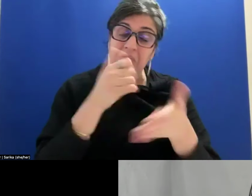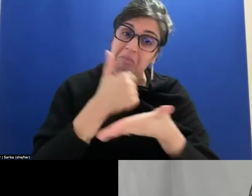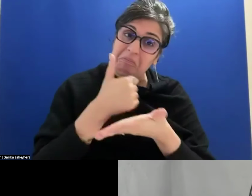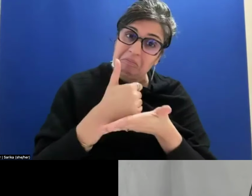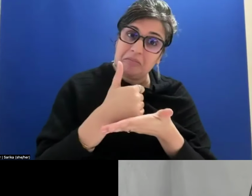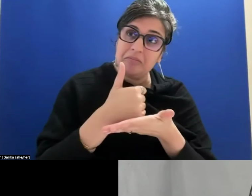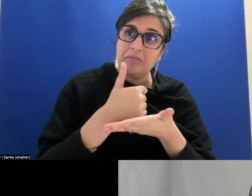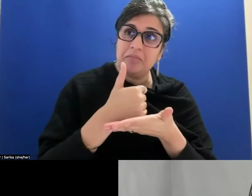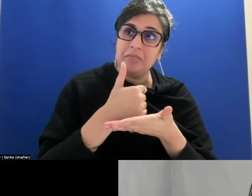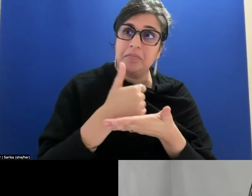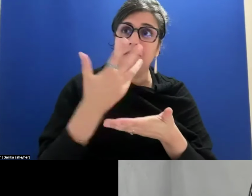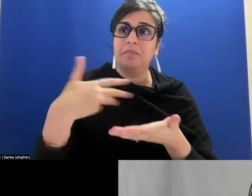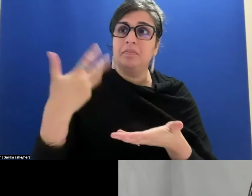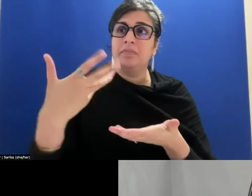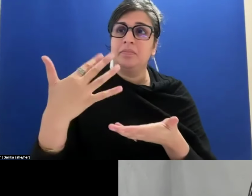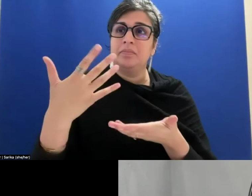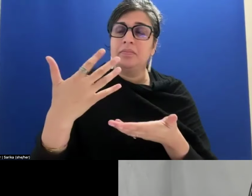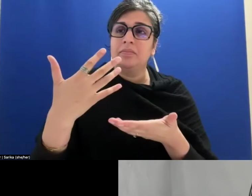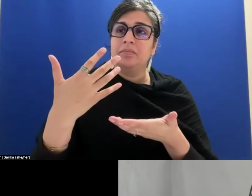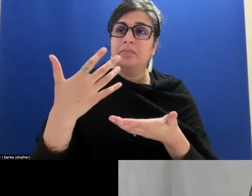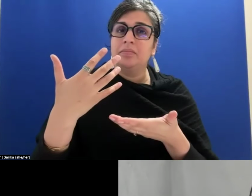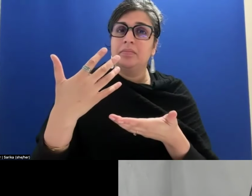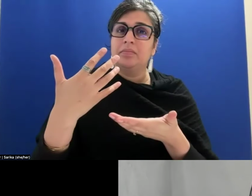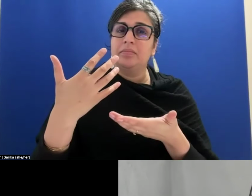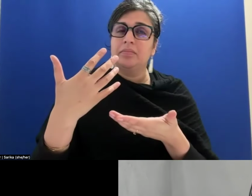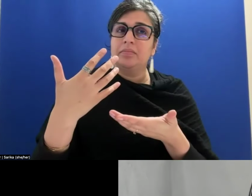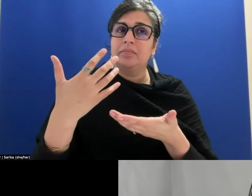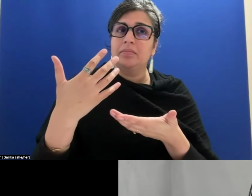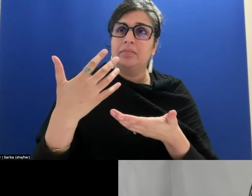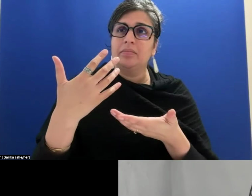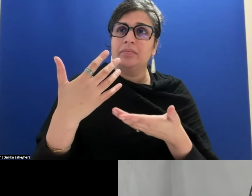to kind of hang on to this sense of, of not knowing,